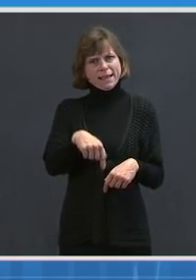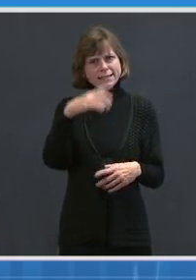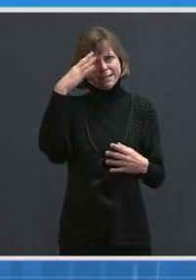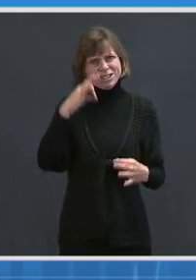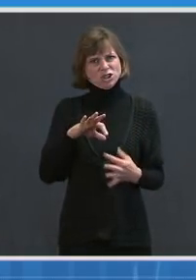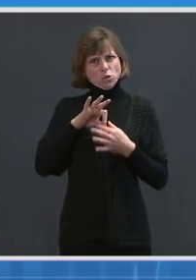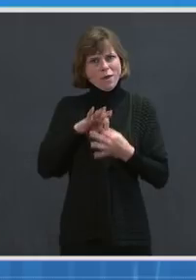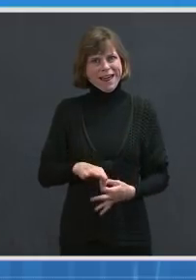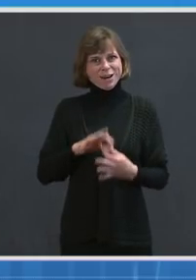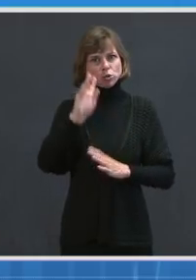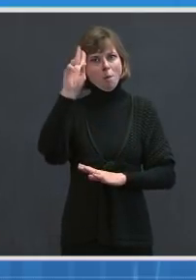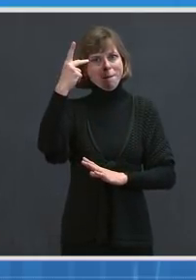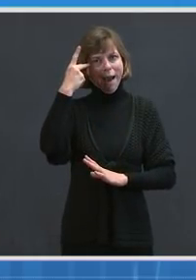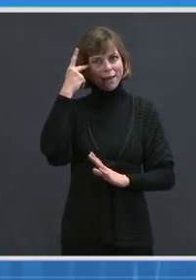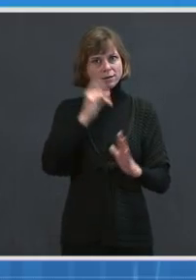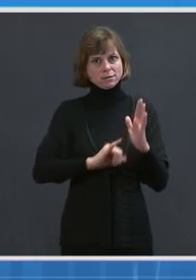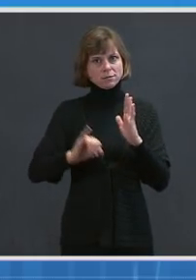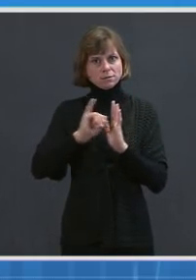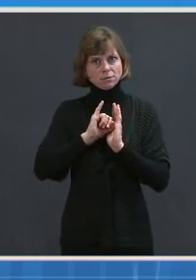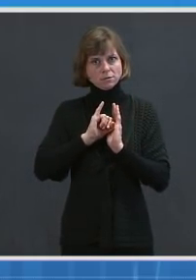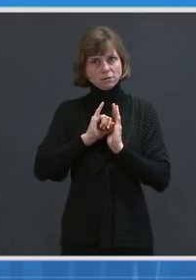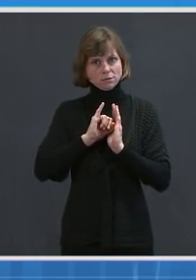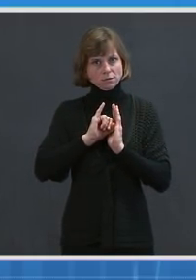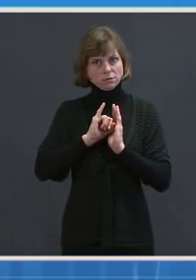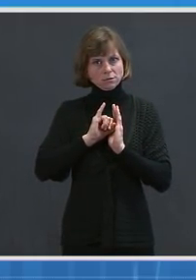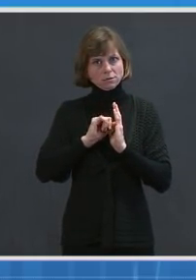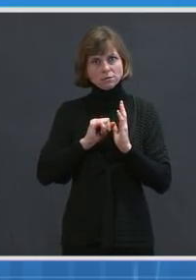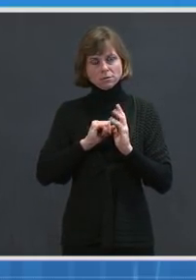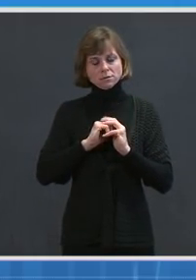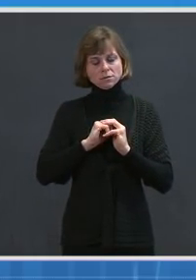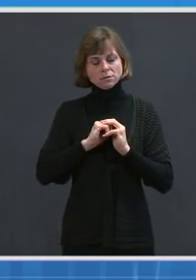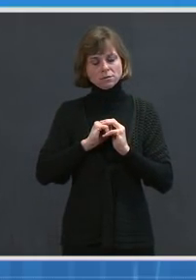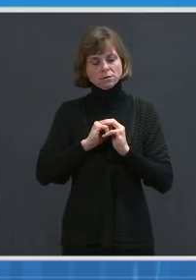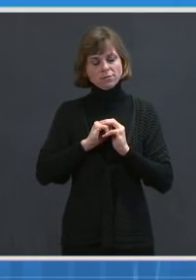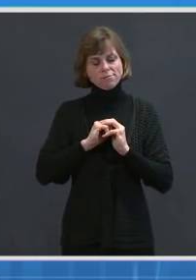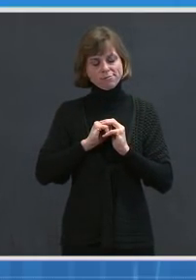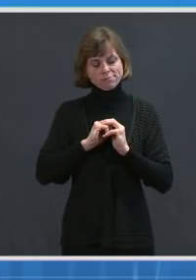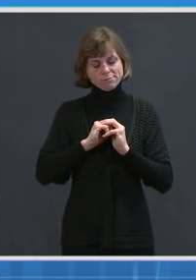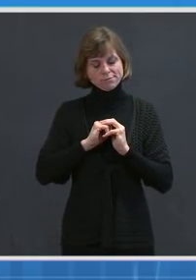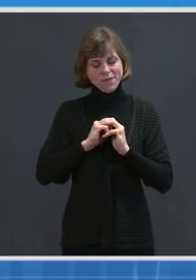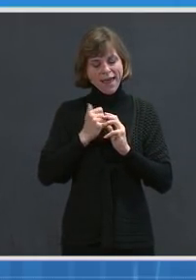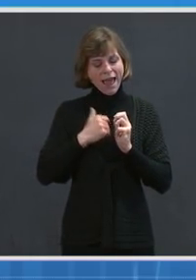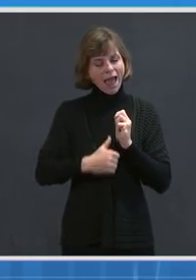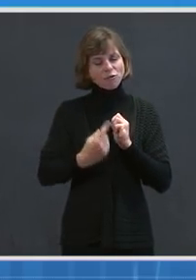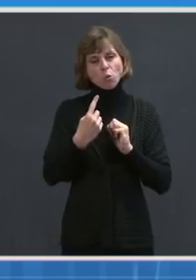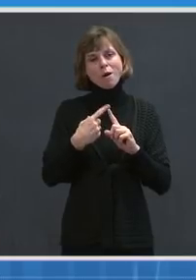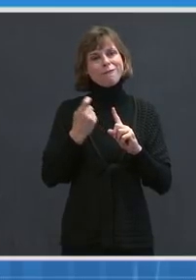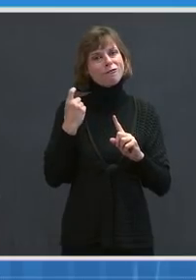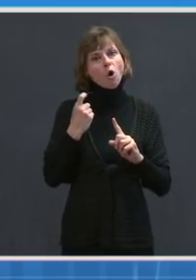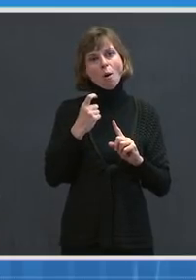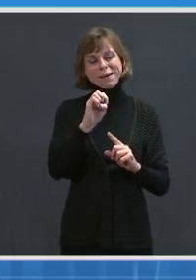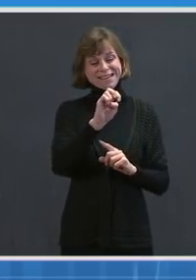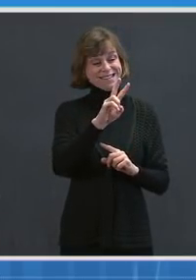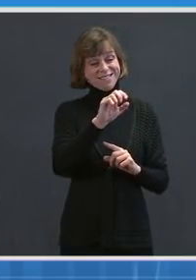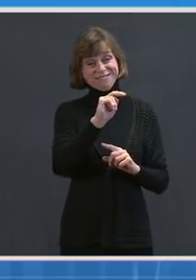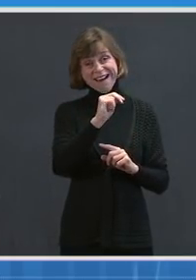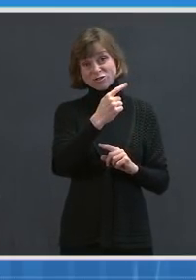And I think -- and I can tell you, everybody from evangelical leaders to media figures,